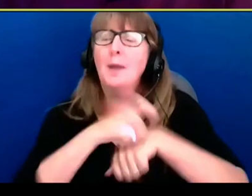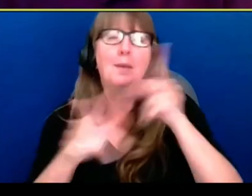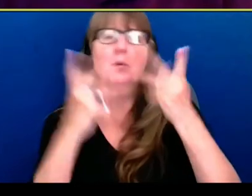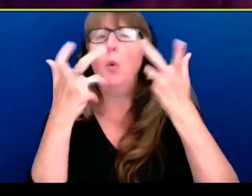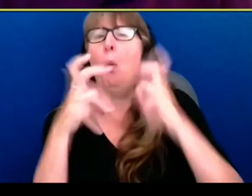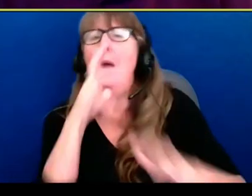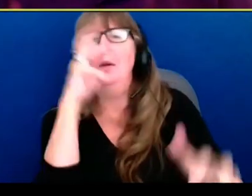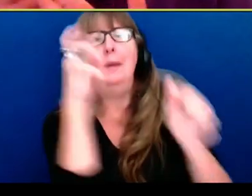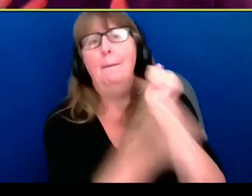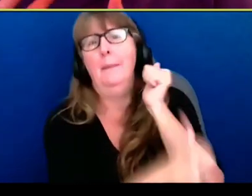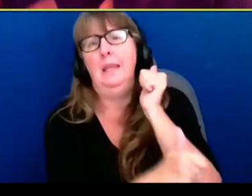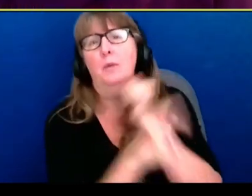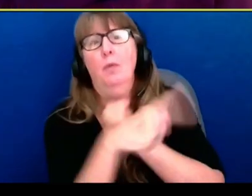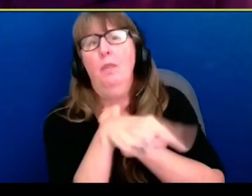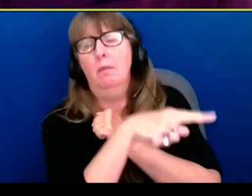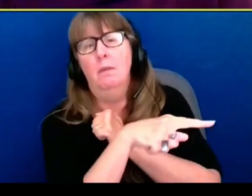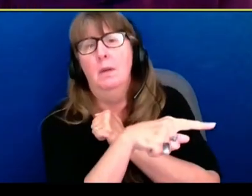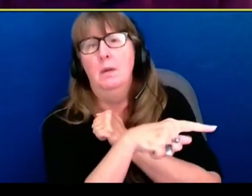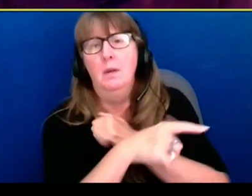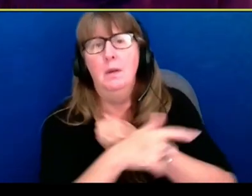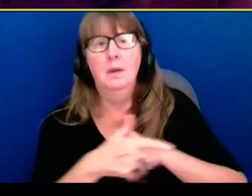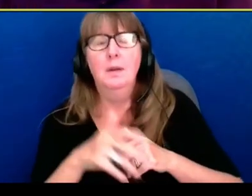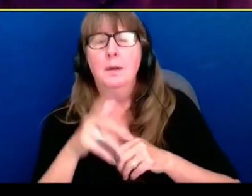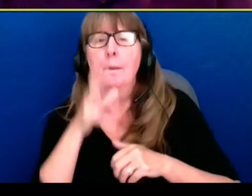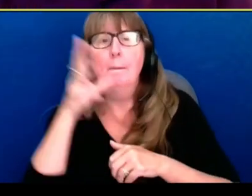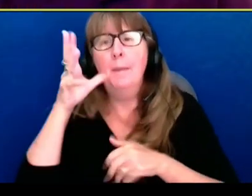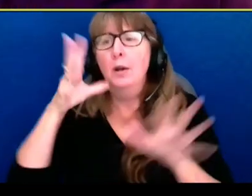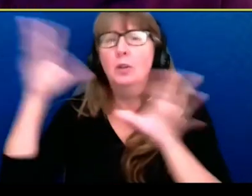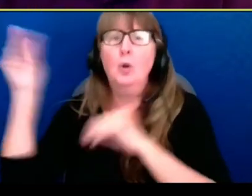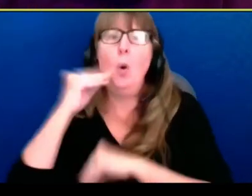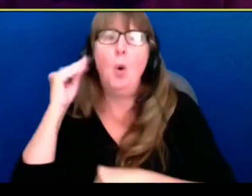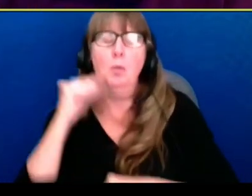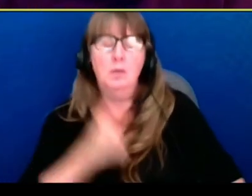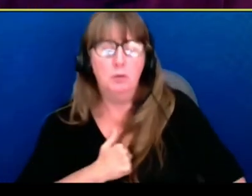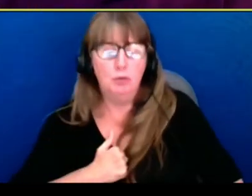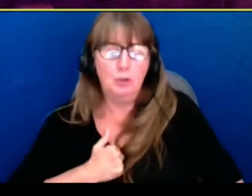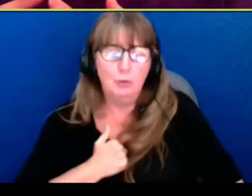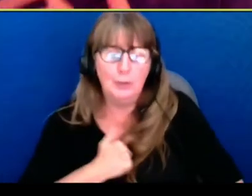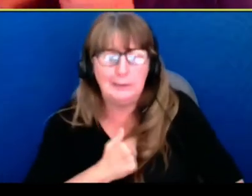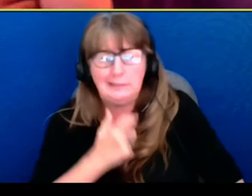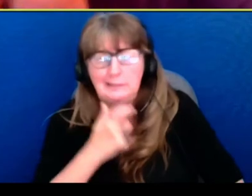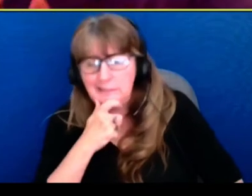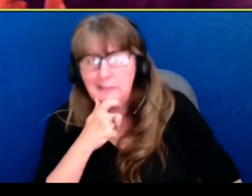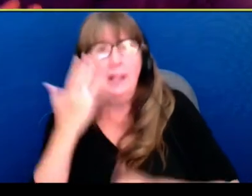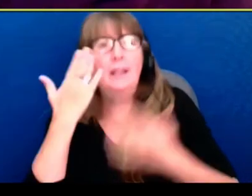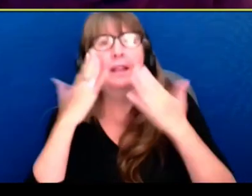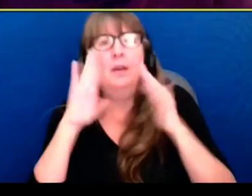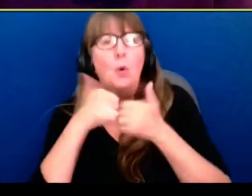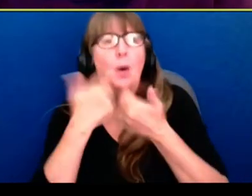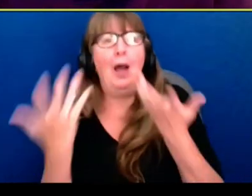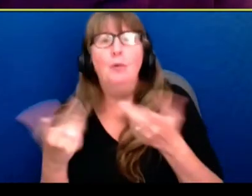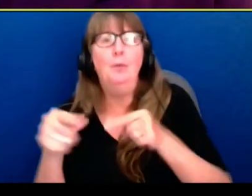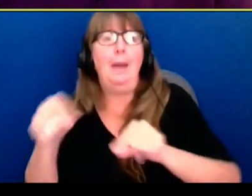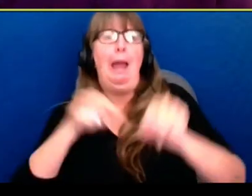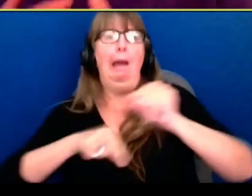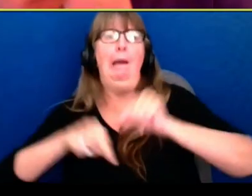being mean to them. That a lot of times parents do go home they regret what they've said and they don't know how to kind of walk it back.